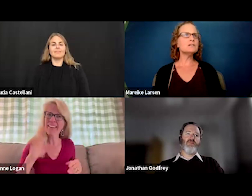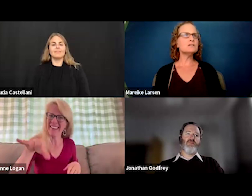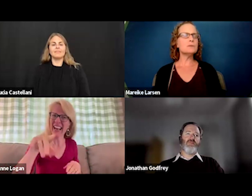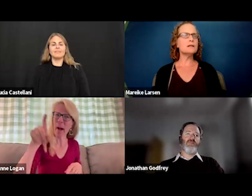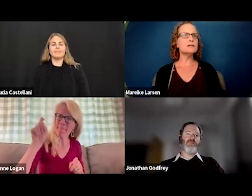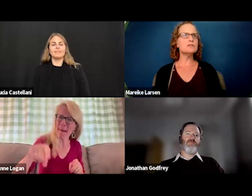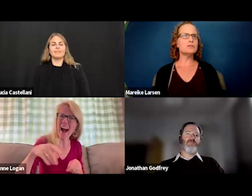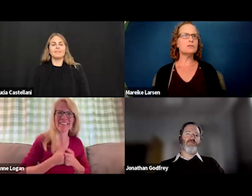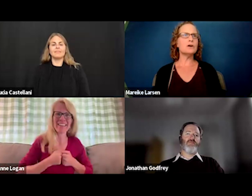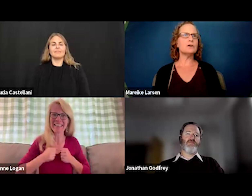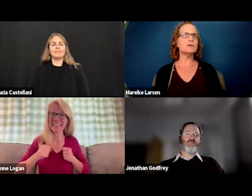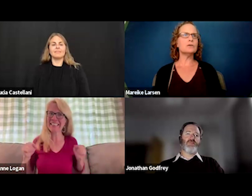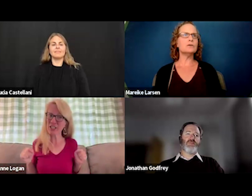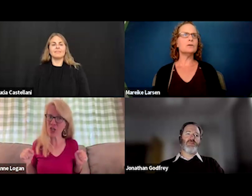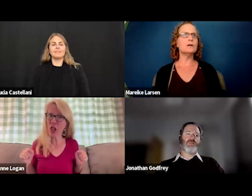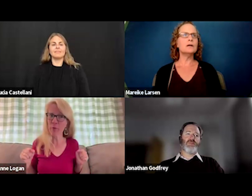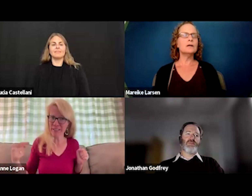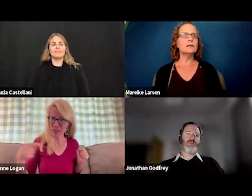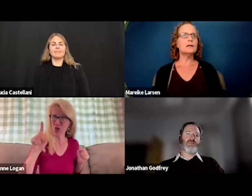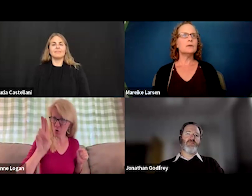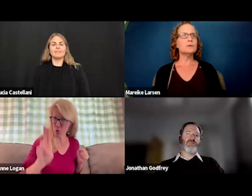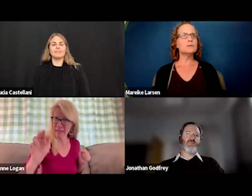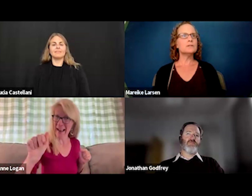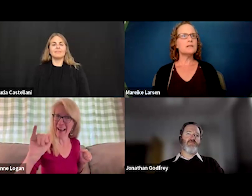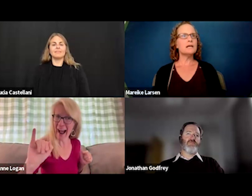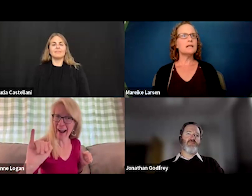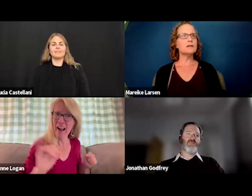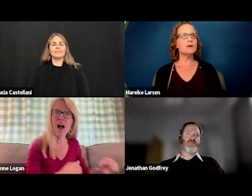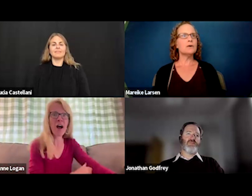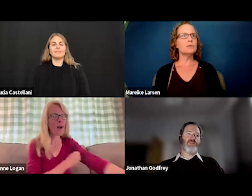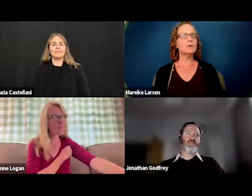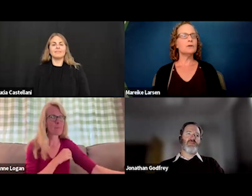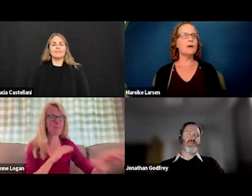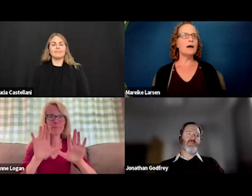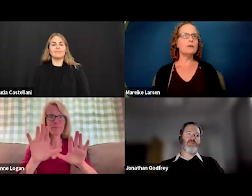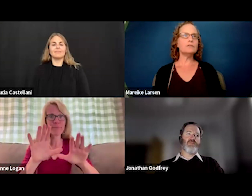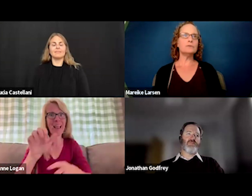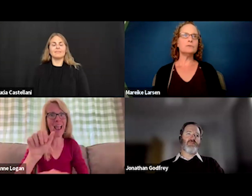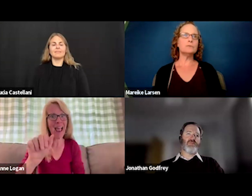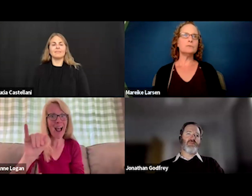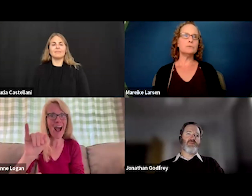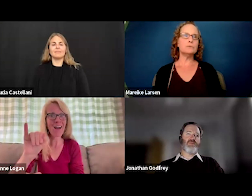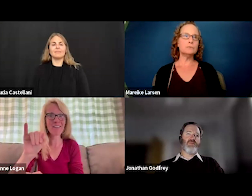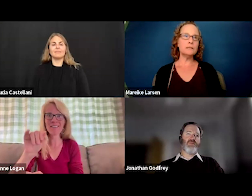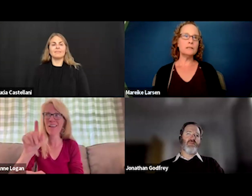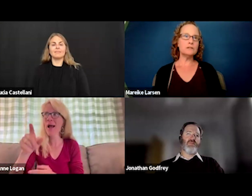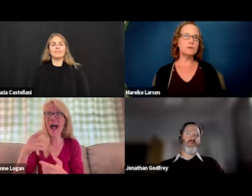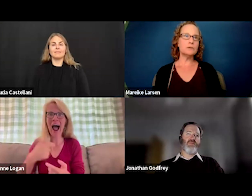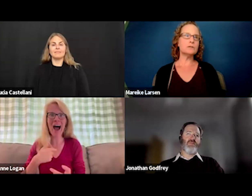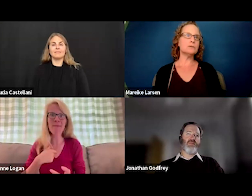I just read a journal article that was saying you have to really disclose that you